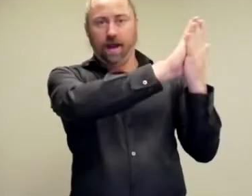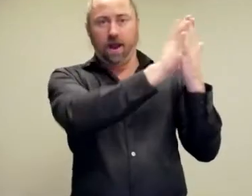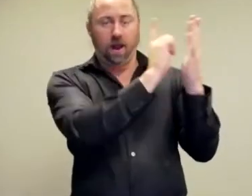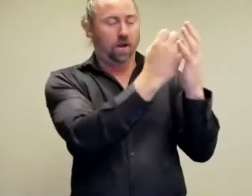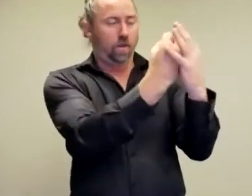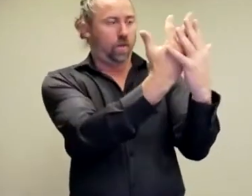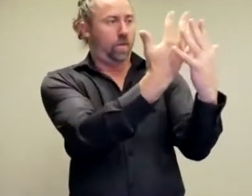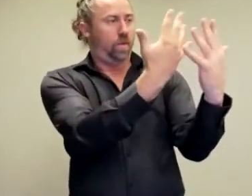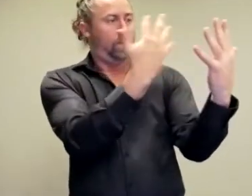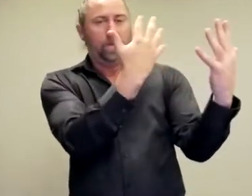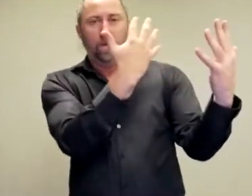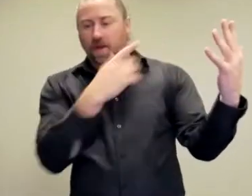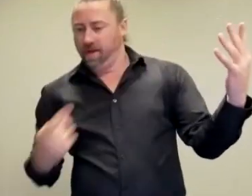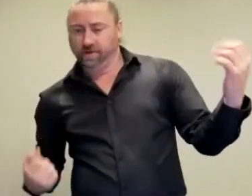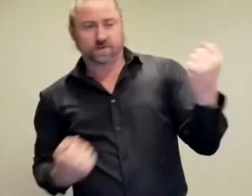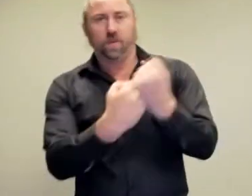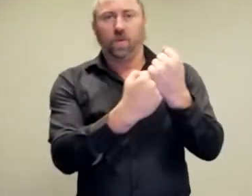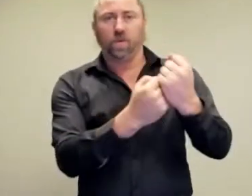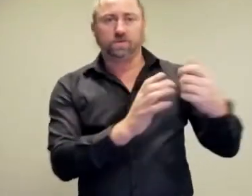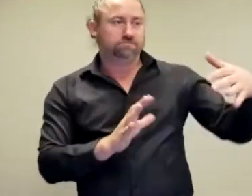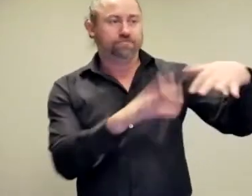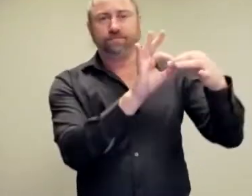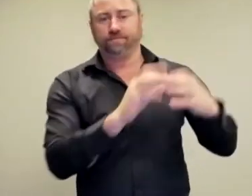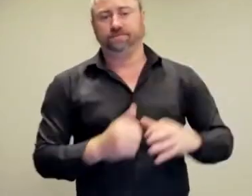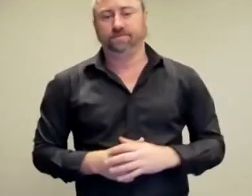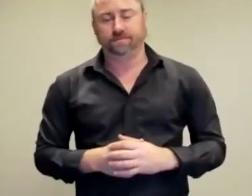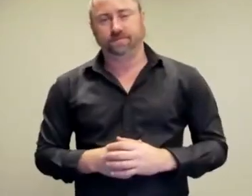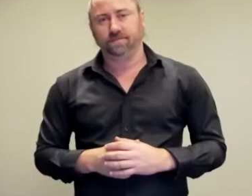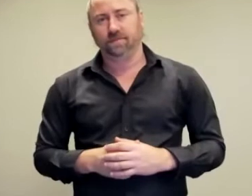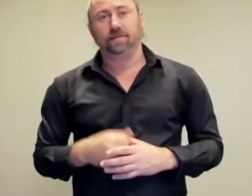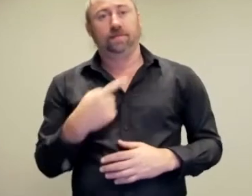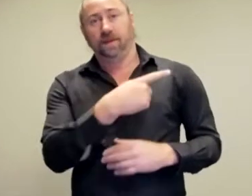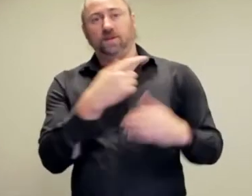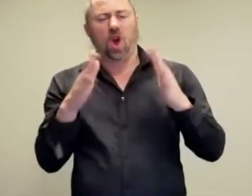of a support. This is a piece that's sitting within the Open Studio space